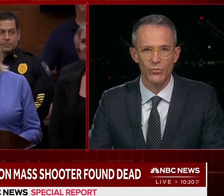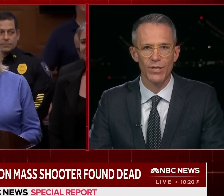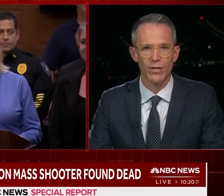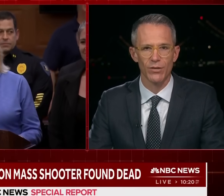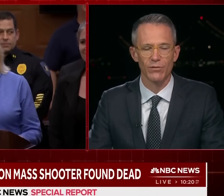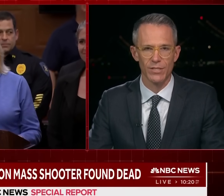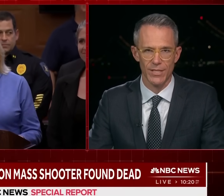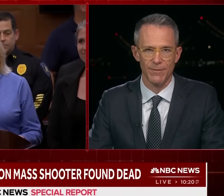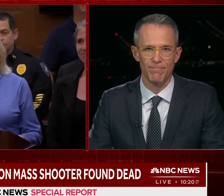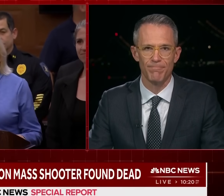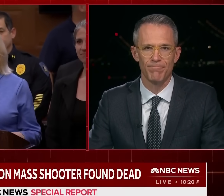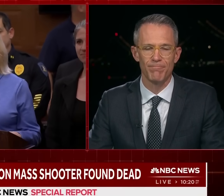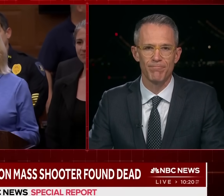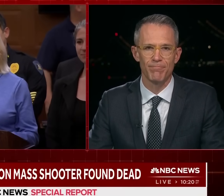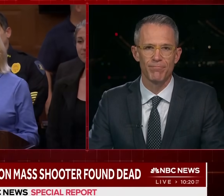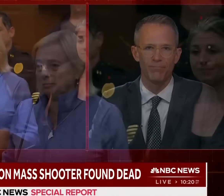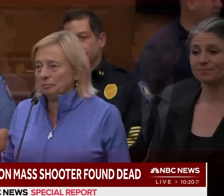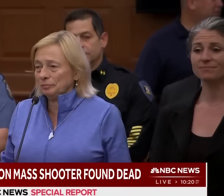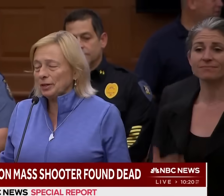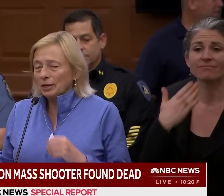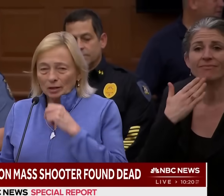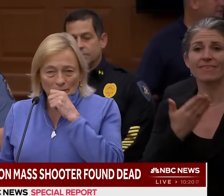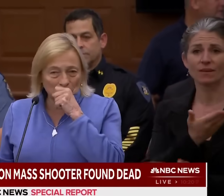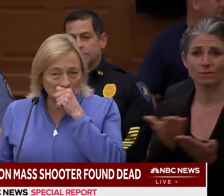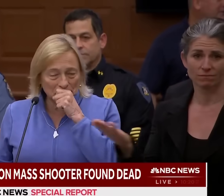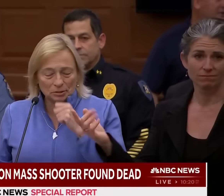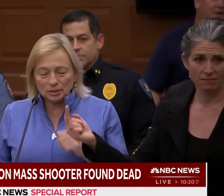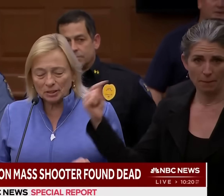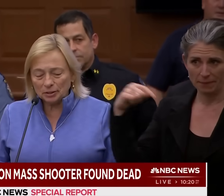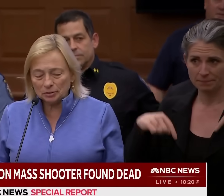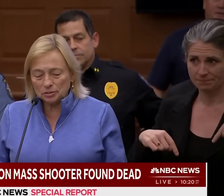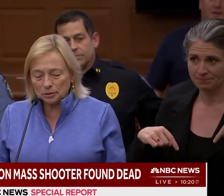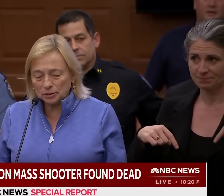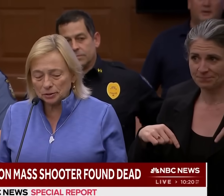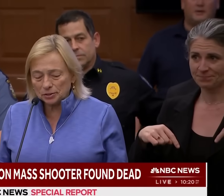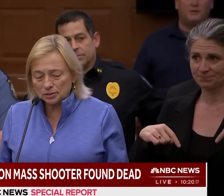OFFICIALS ARE HOLDING A PRESS CONFERENCE WITH MORE DETAILS